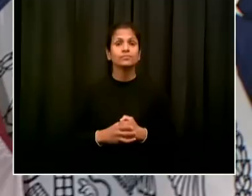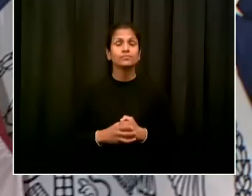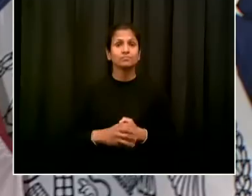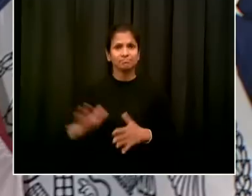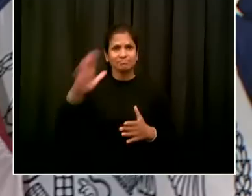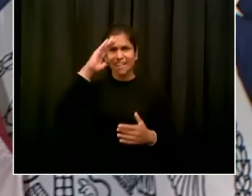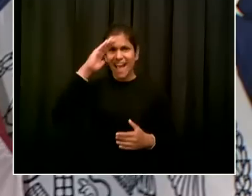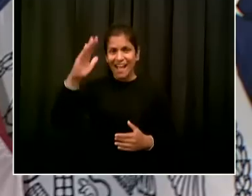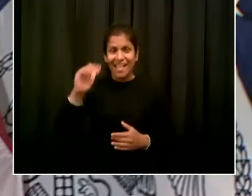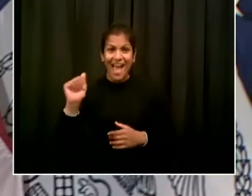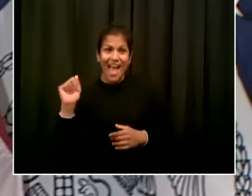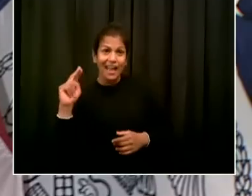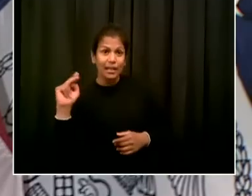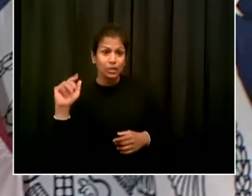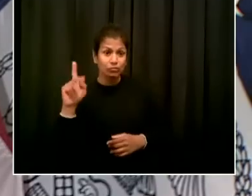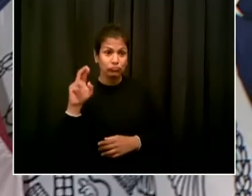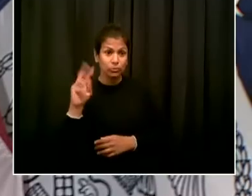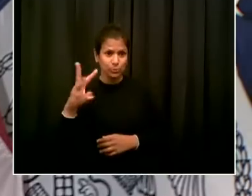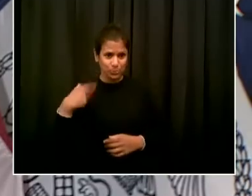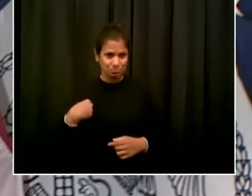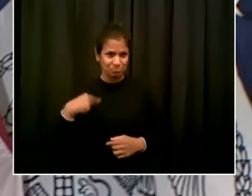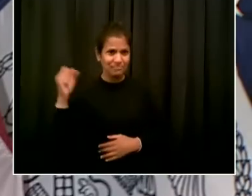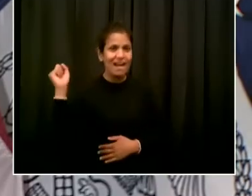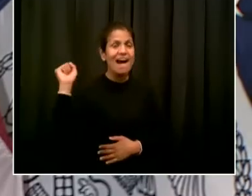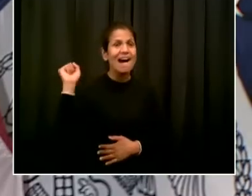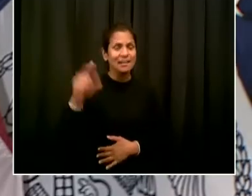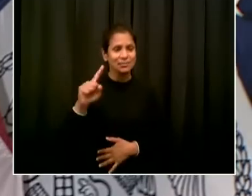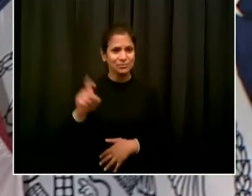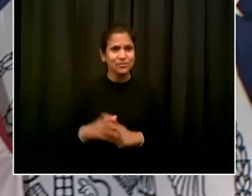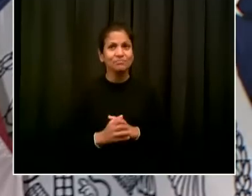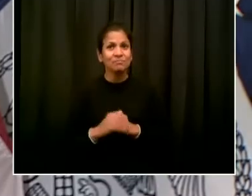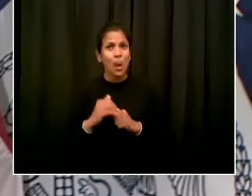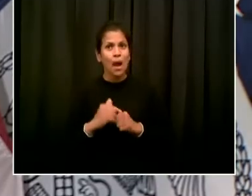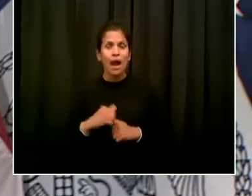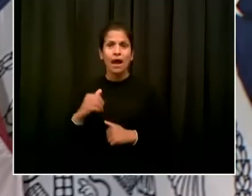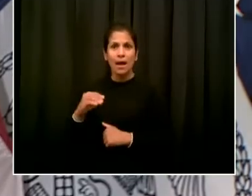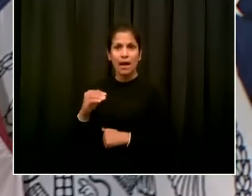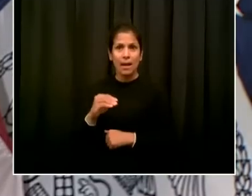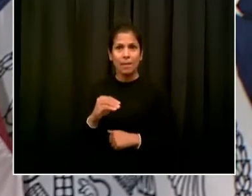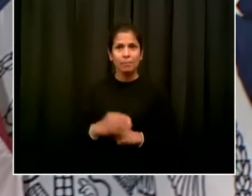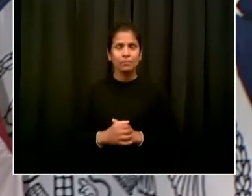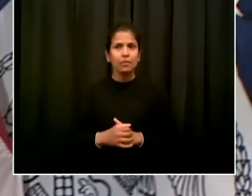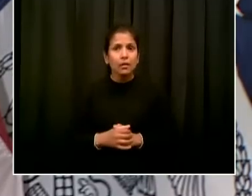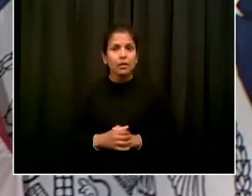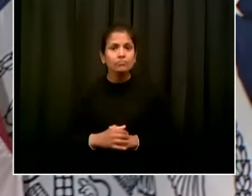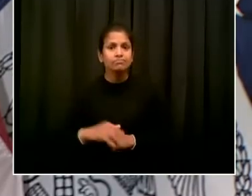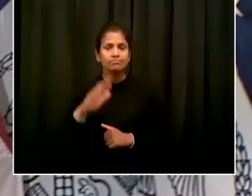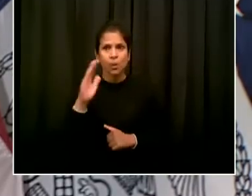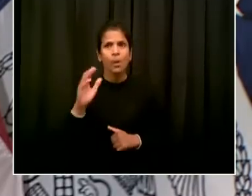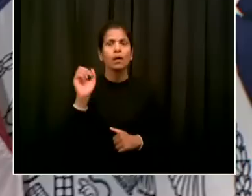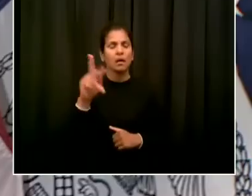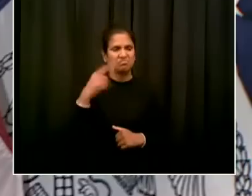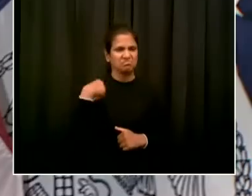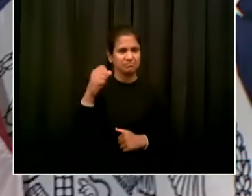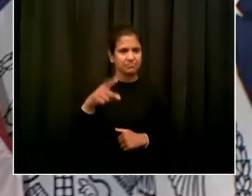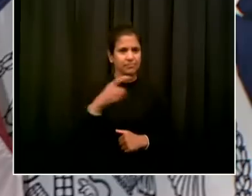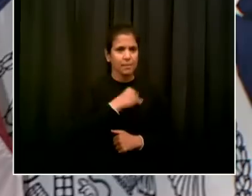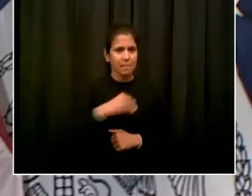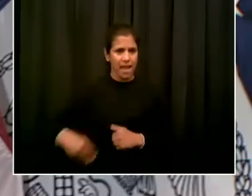OVERHEAD. IT SOUNDS